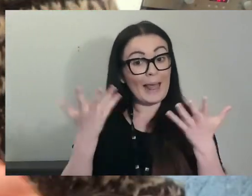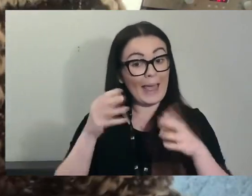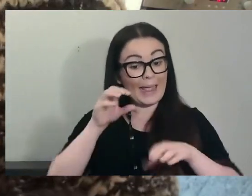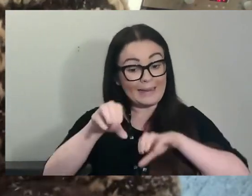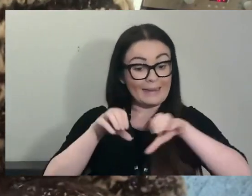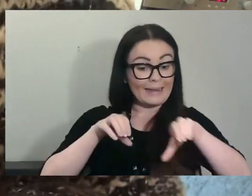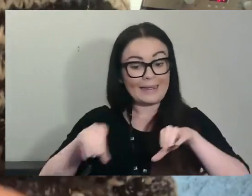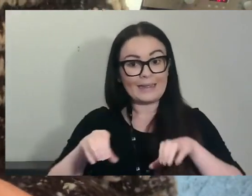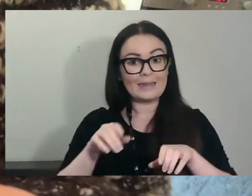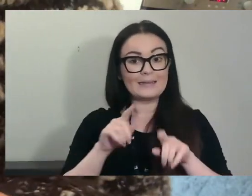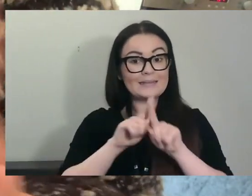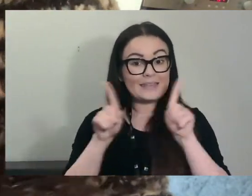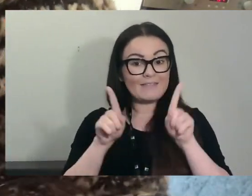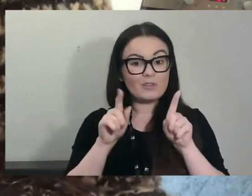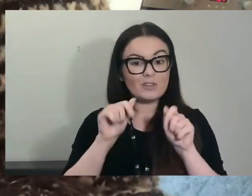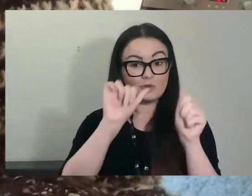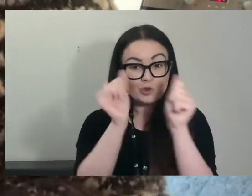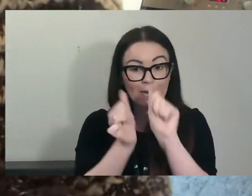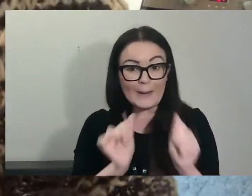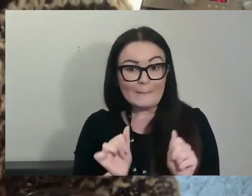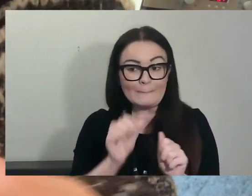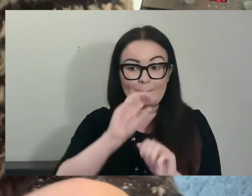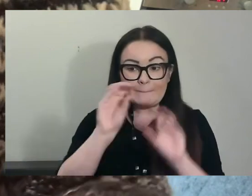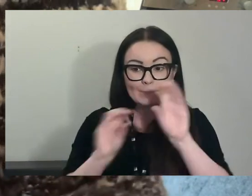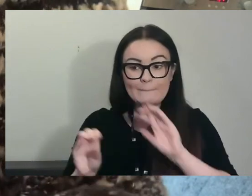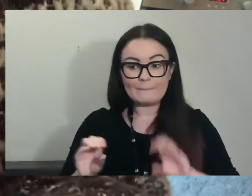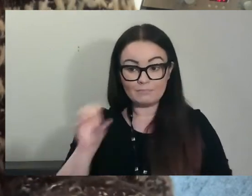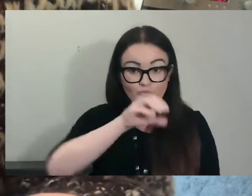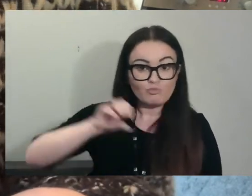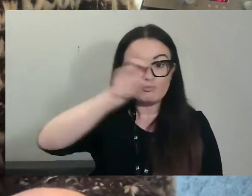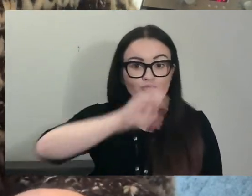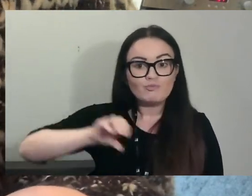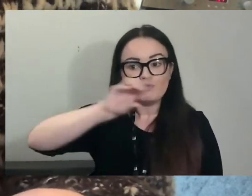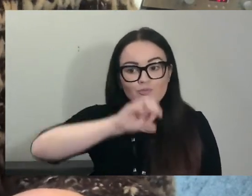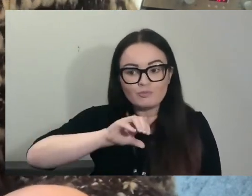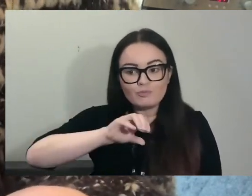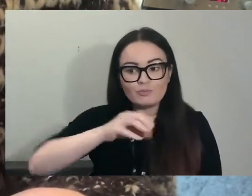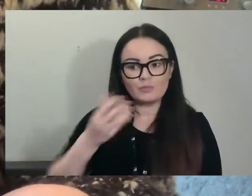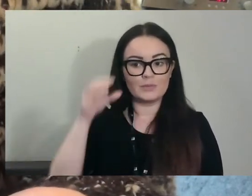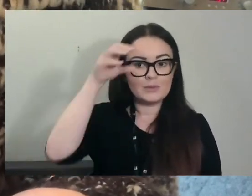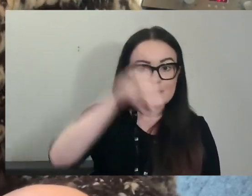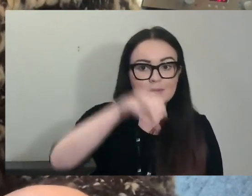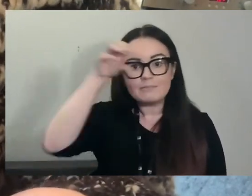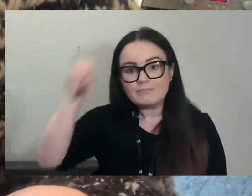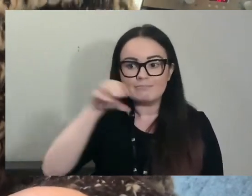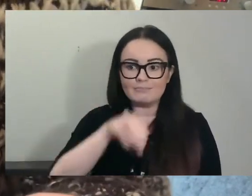just have a play and see what marks we can make. Here we go or you can go like this you